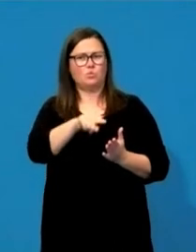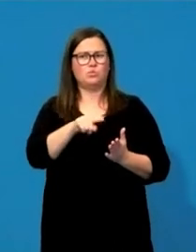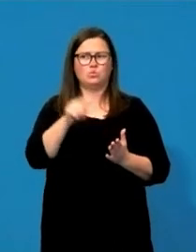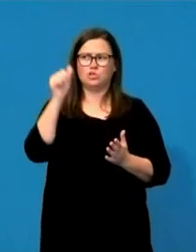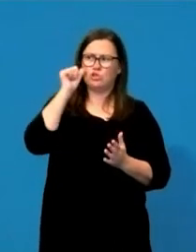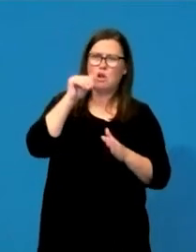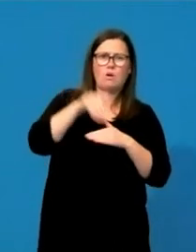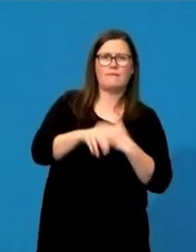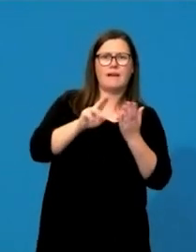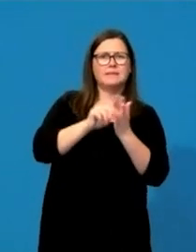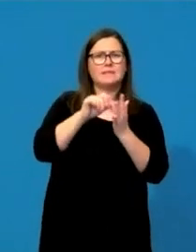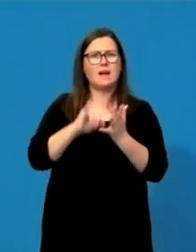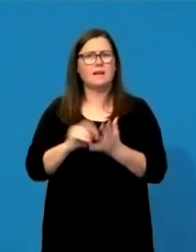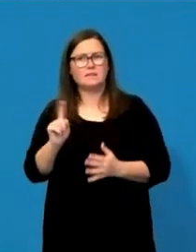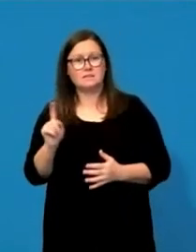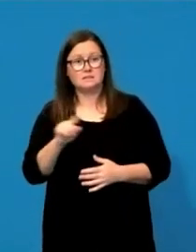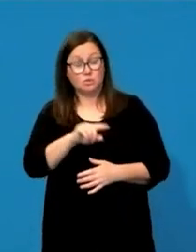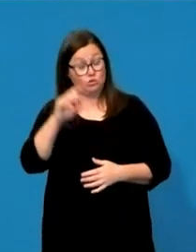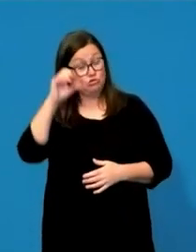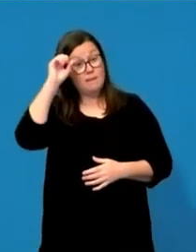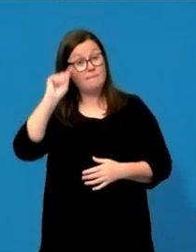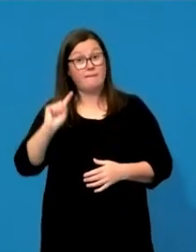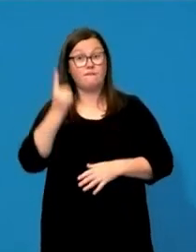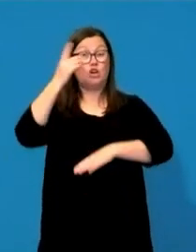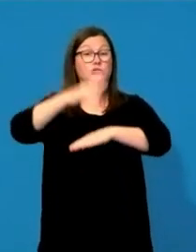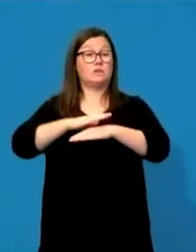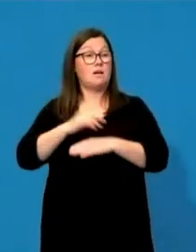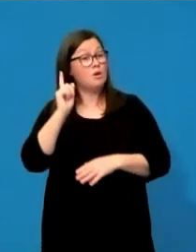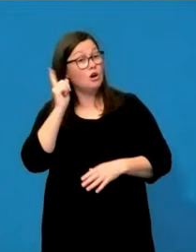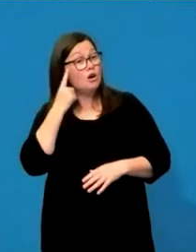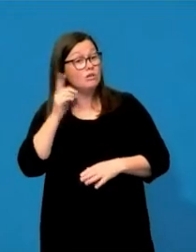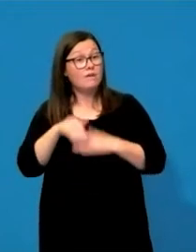Do you remember when you first heard about the NDIS? Yes.